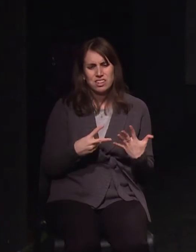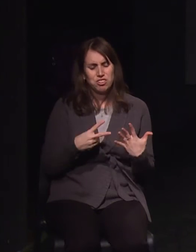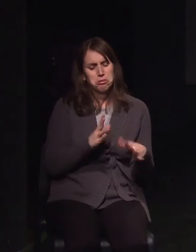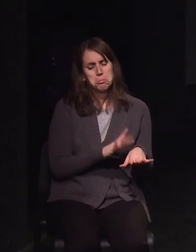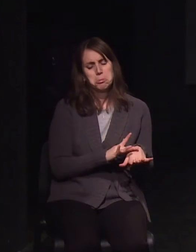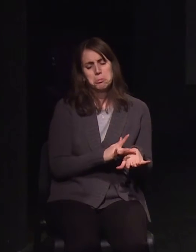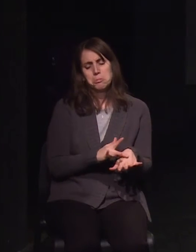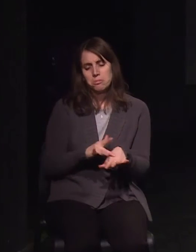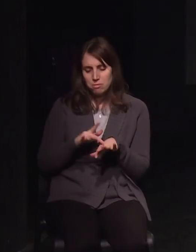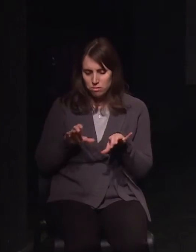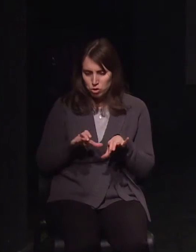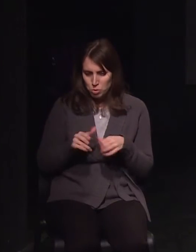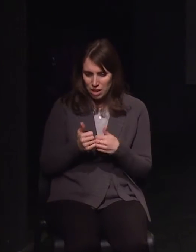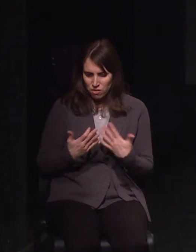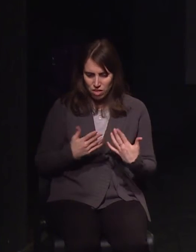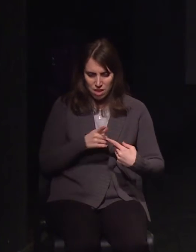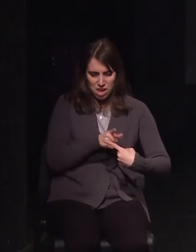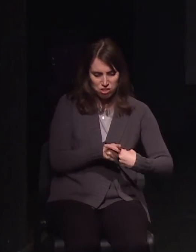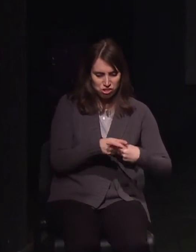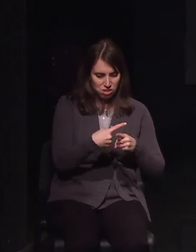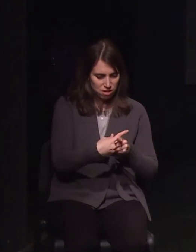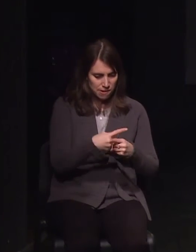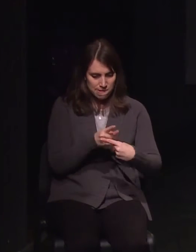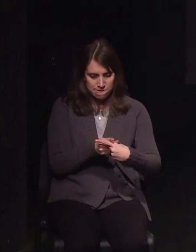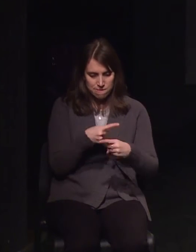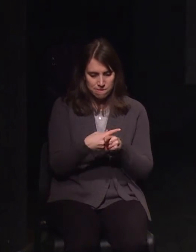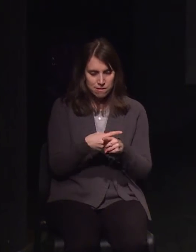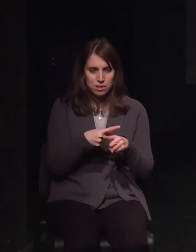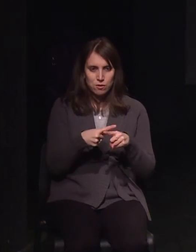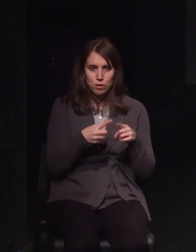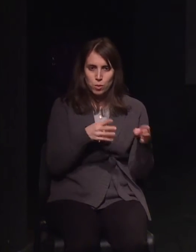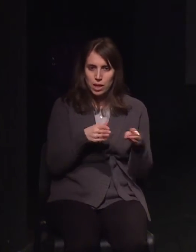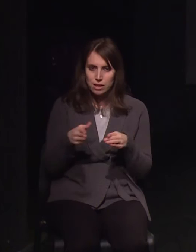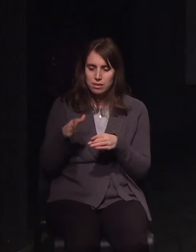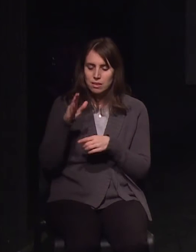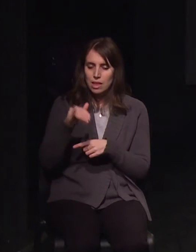They are intersecting in so many ways that it reminds me a little bit of what the history